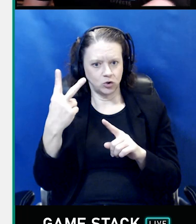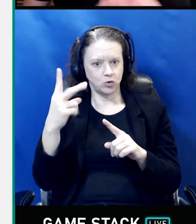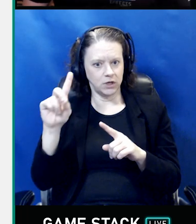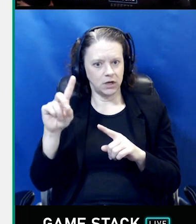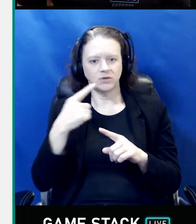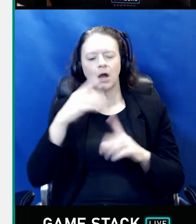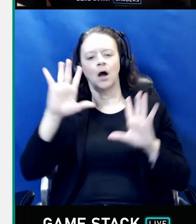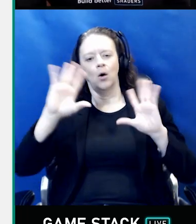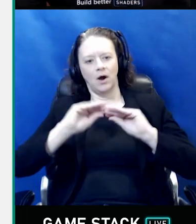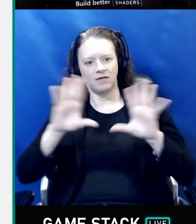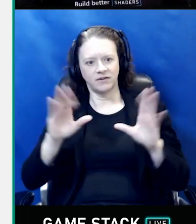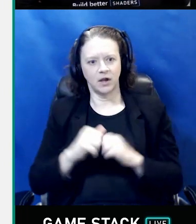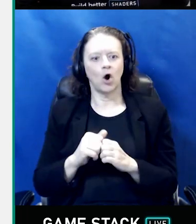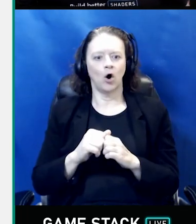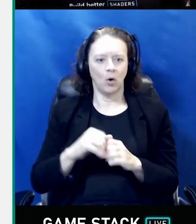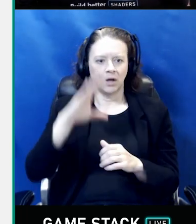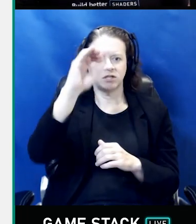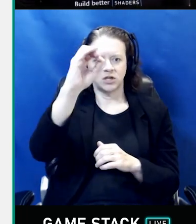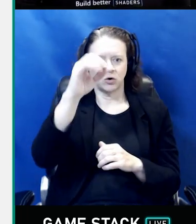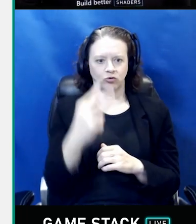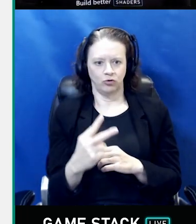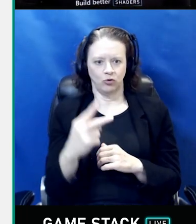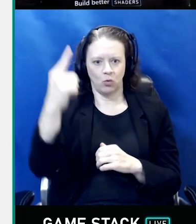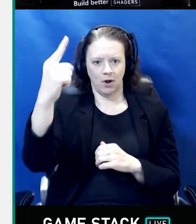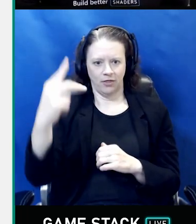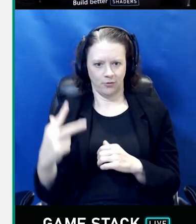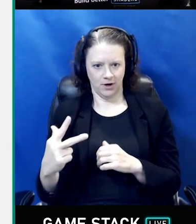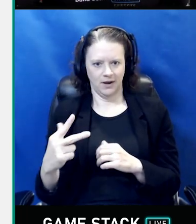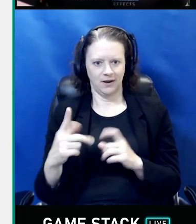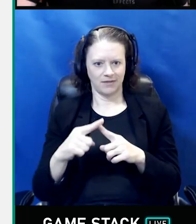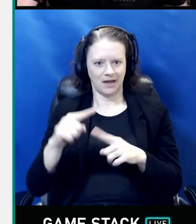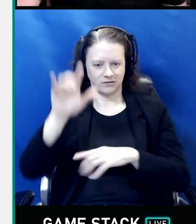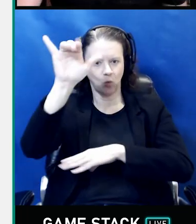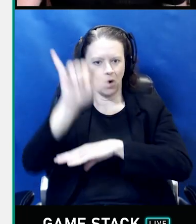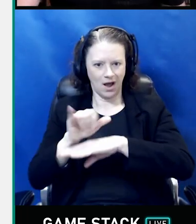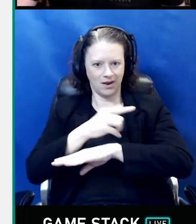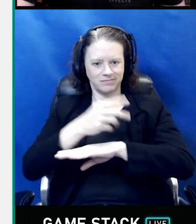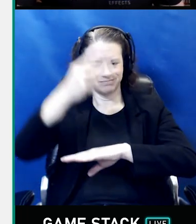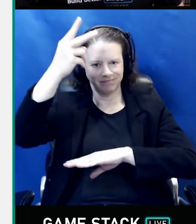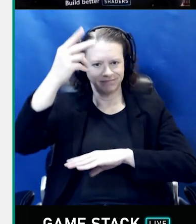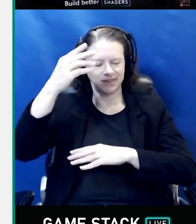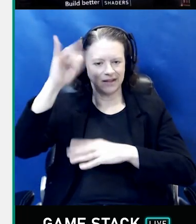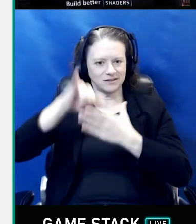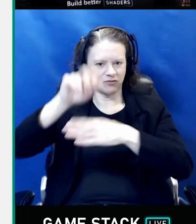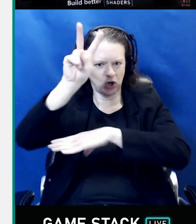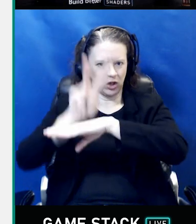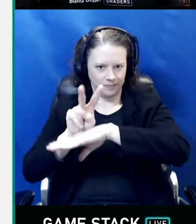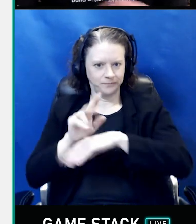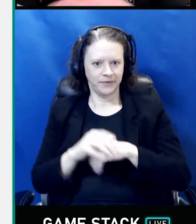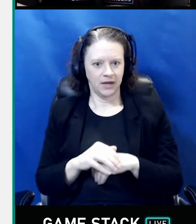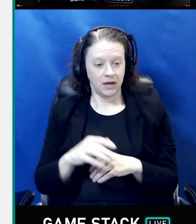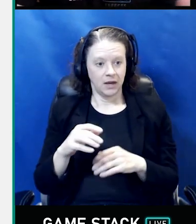obviously, oh OK, this is the Y component. And the final diagram at the bottom, this is just to demonstrate how quads proceed one to the other